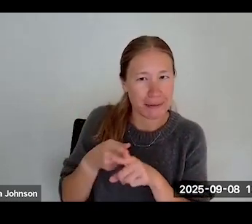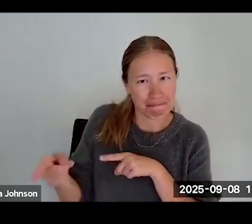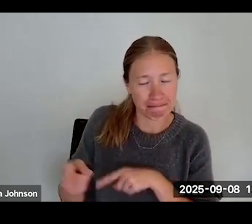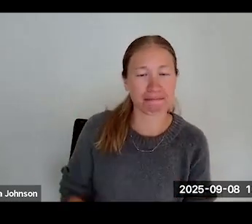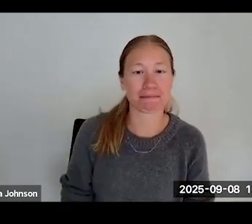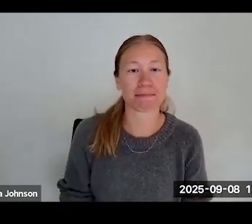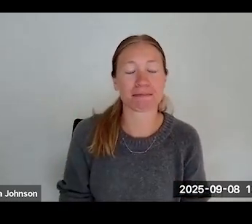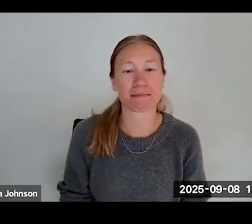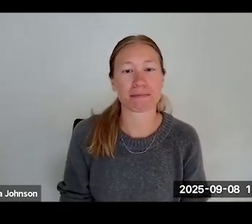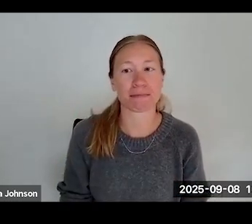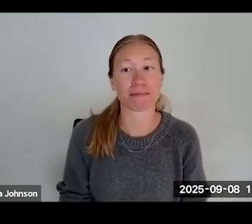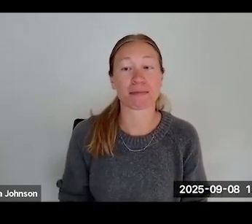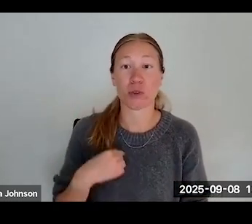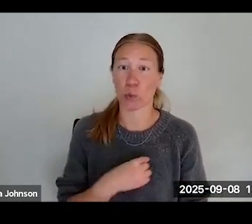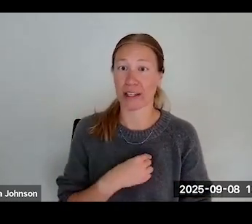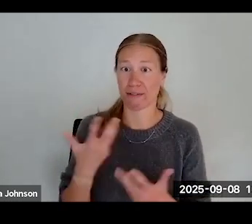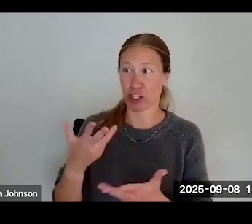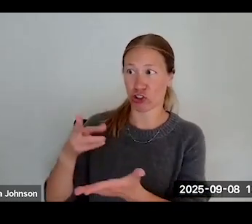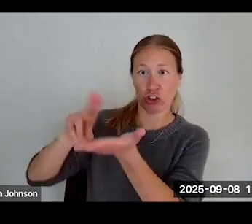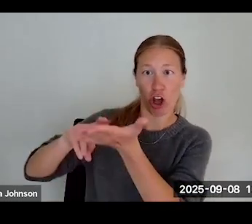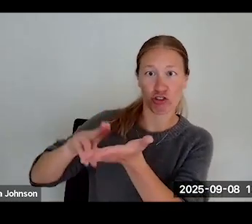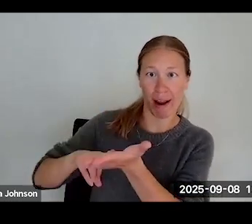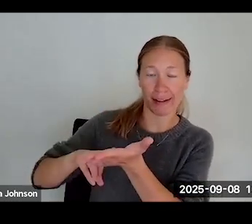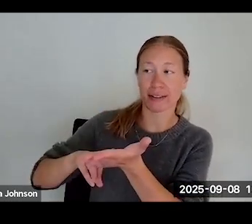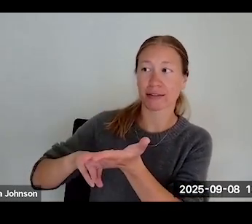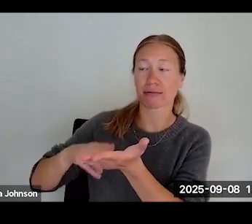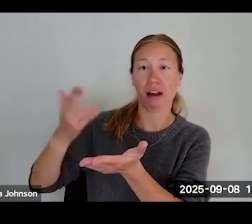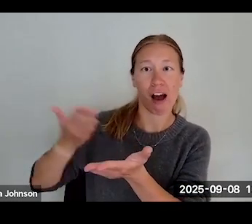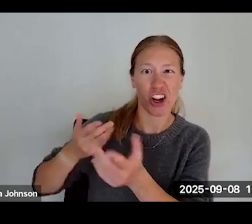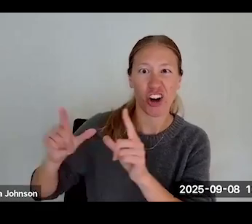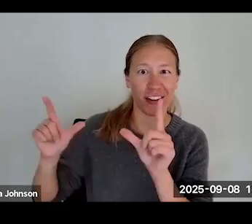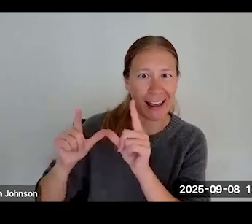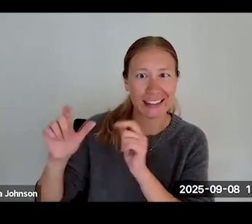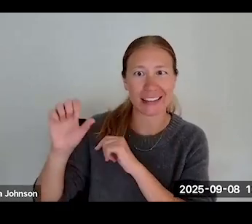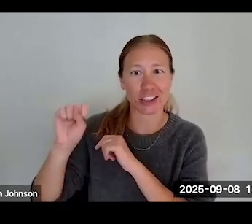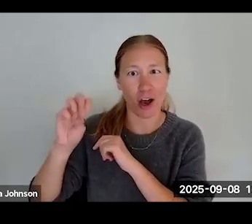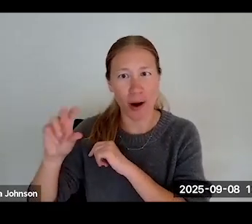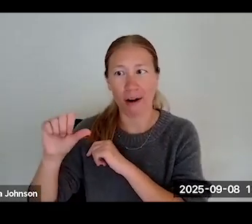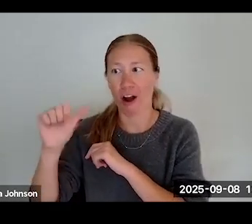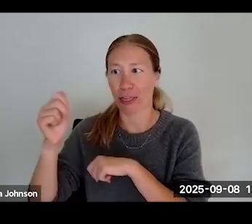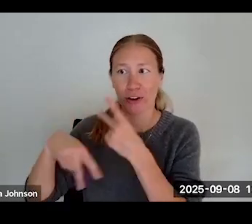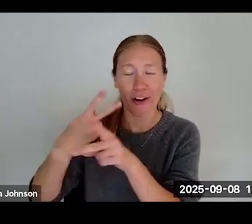If we are contracting with a third party licensing software or some other content